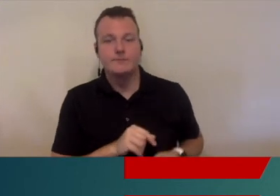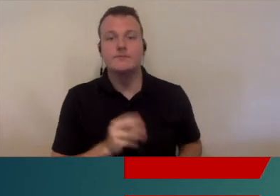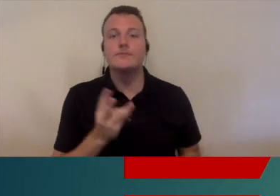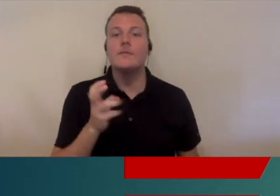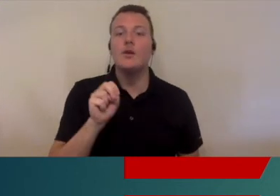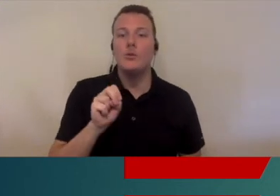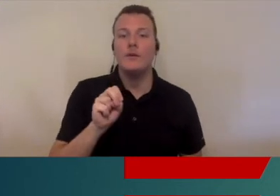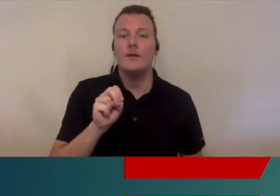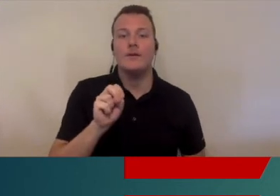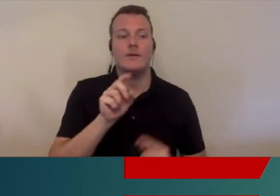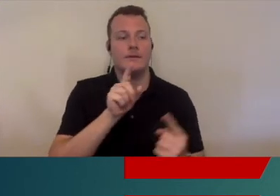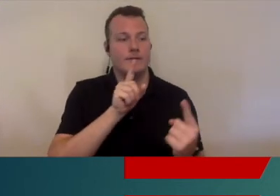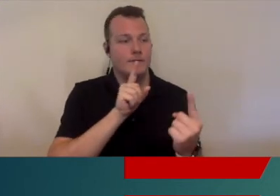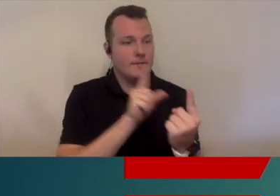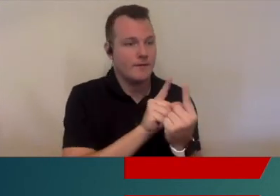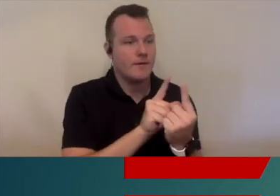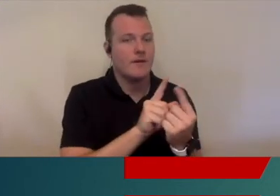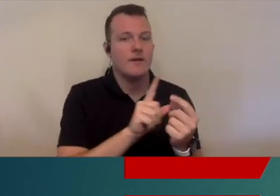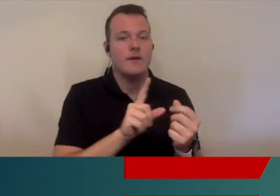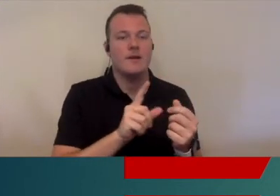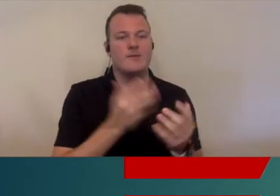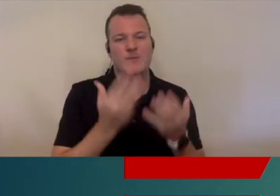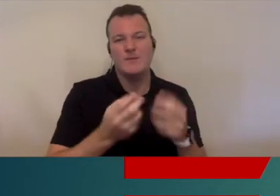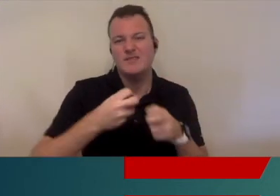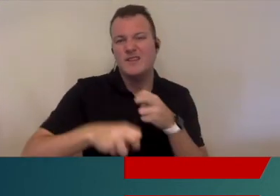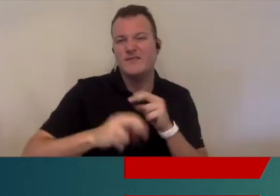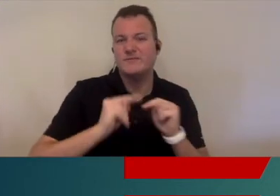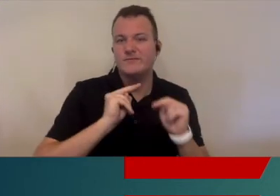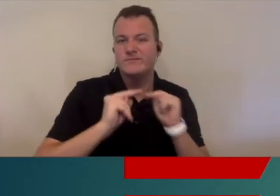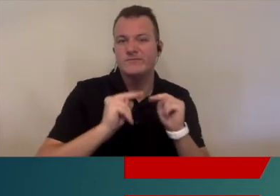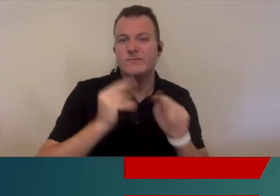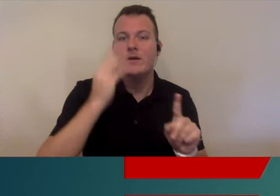first position, it might be harder to negotiate the salary, which is why Dr.